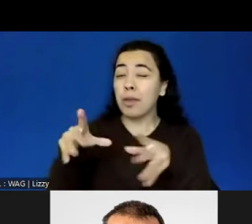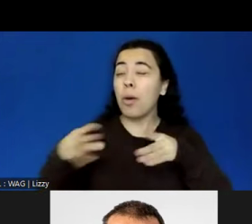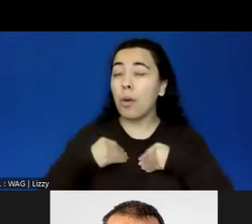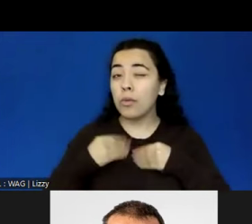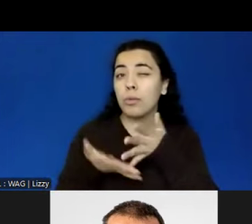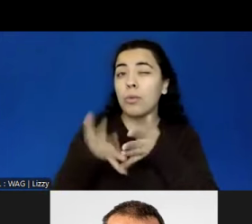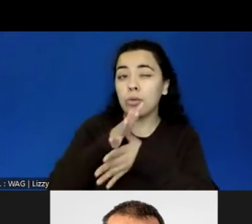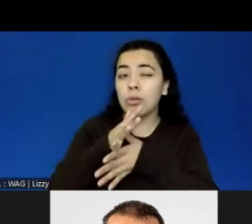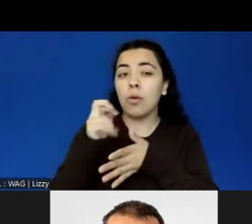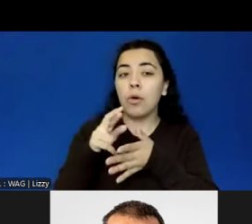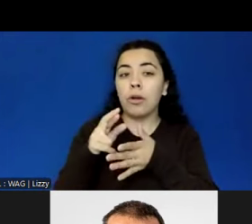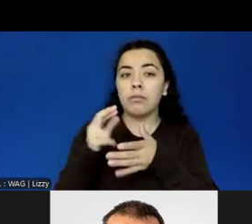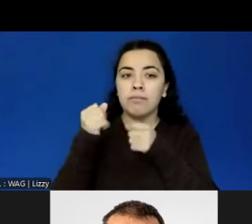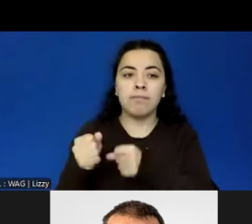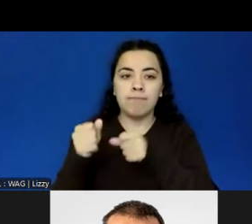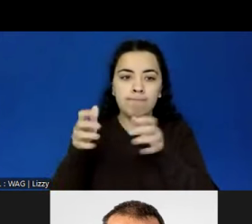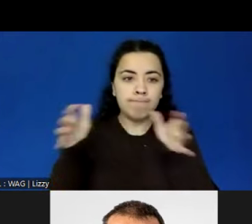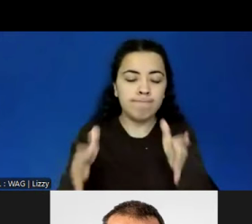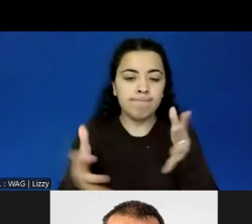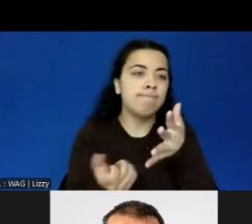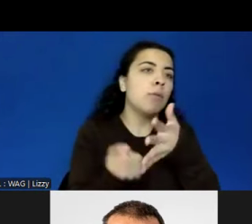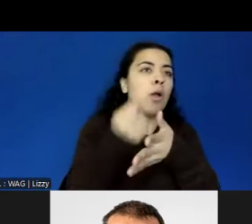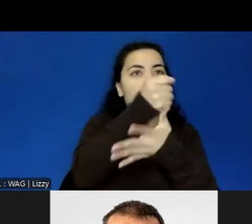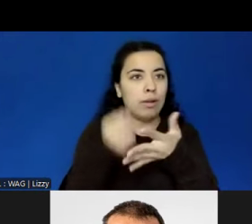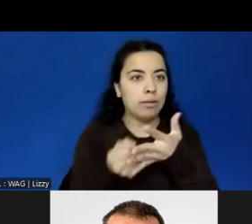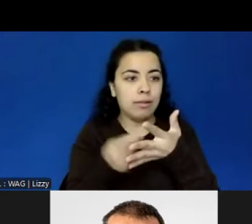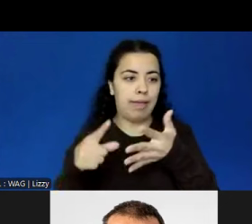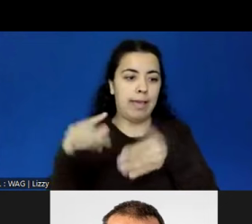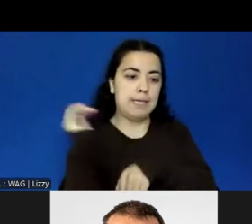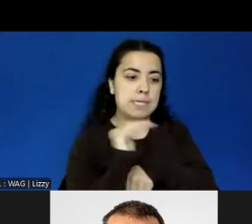heavily influence the prioritization of what's in those individual sprints,